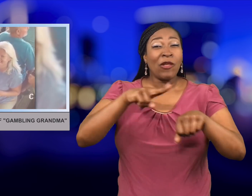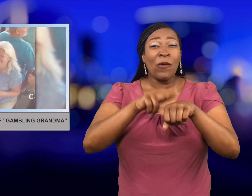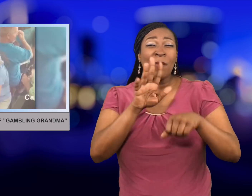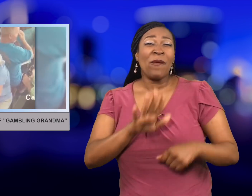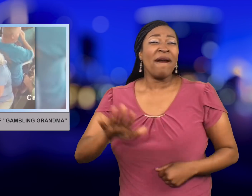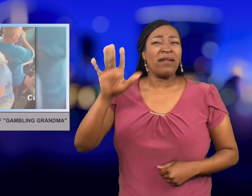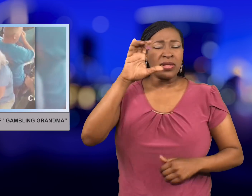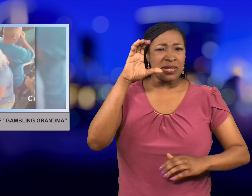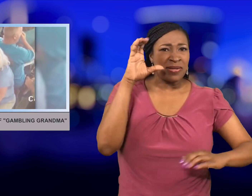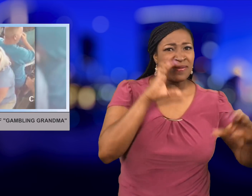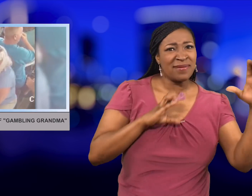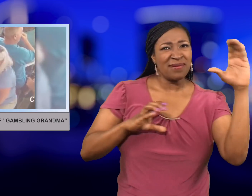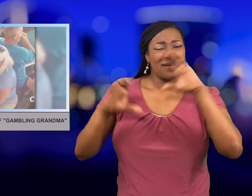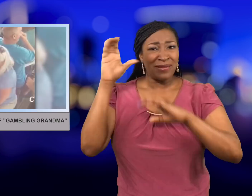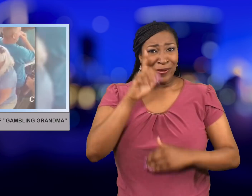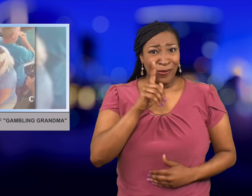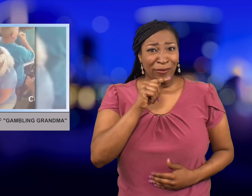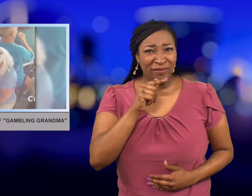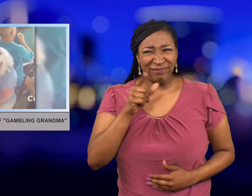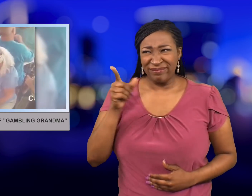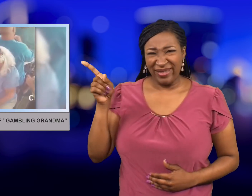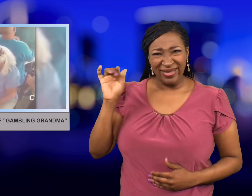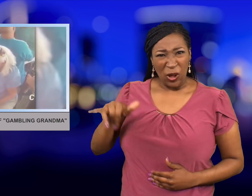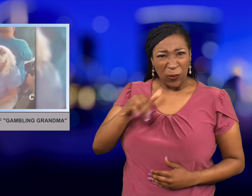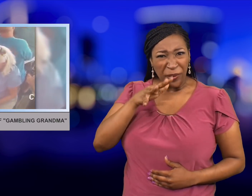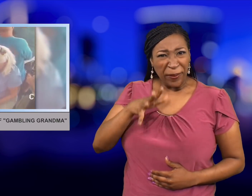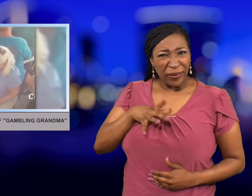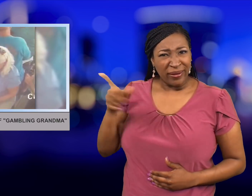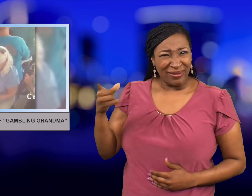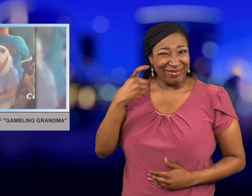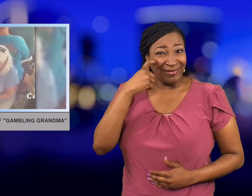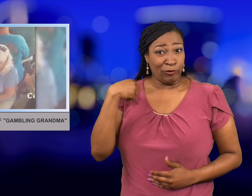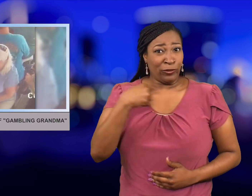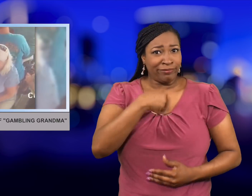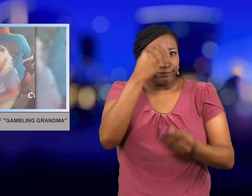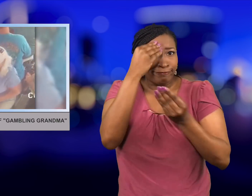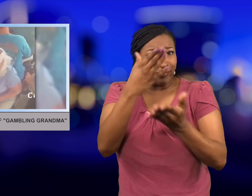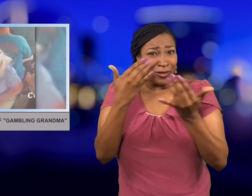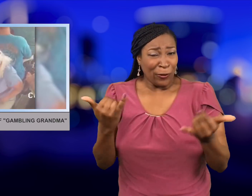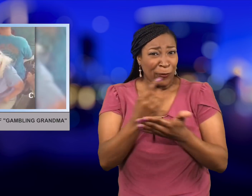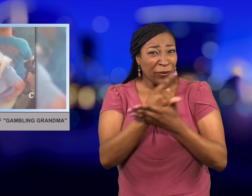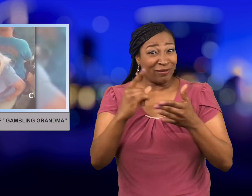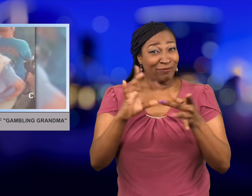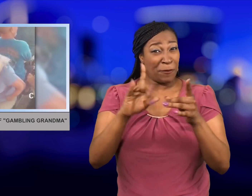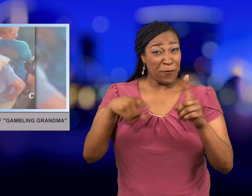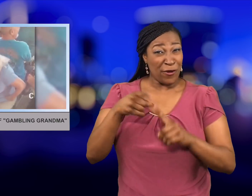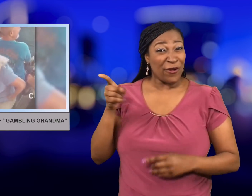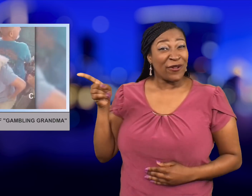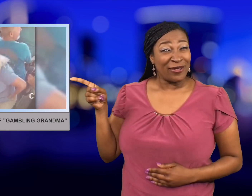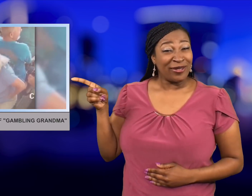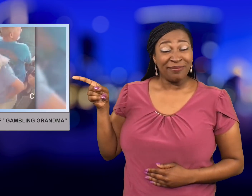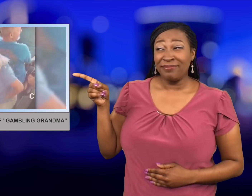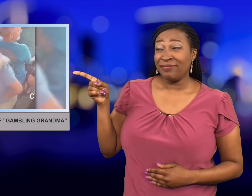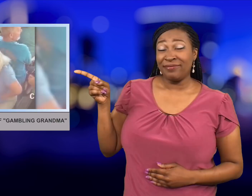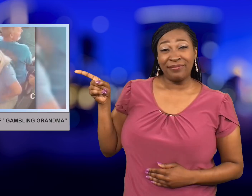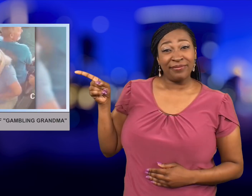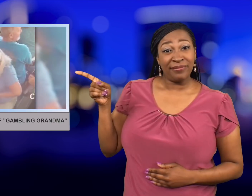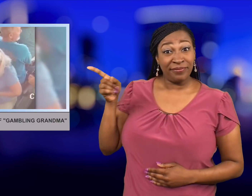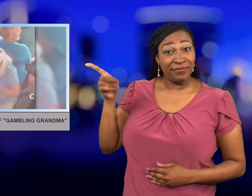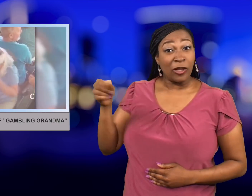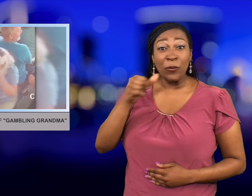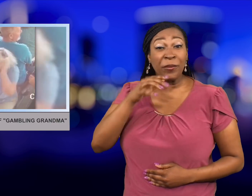Earlier this week we told you about a nationwide manhunt for the woman seen in this video.